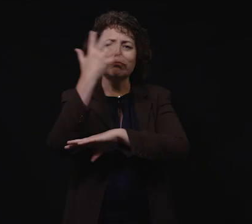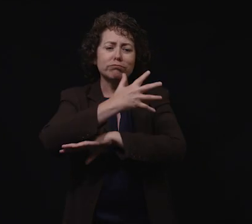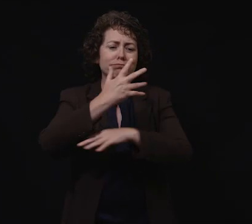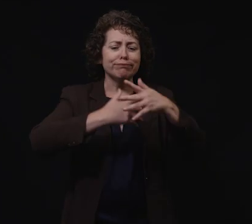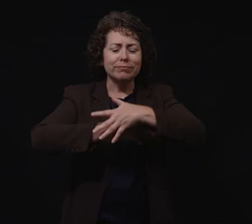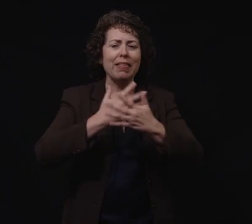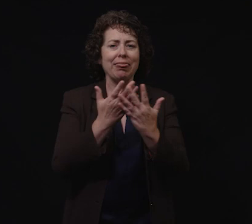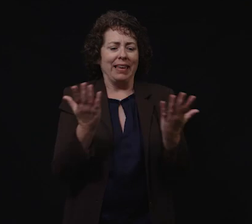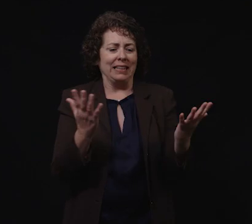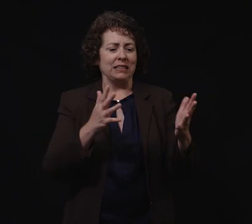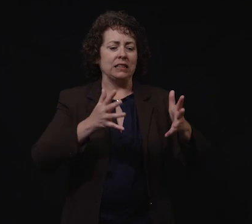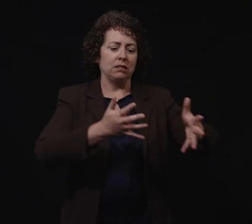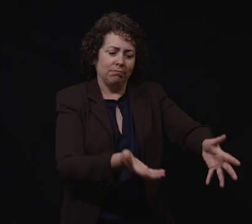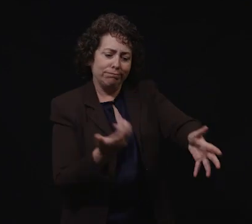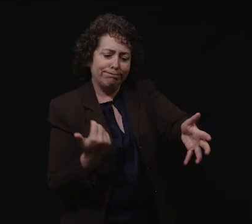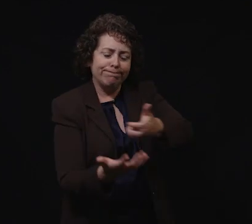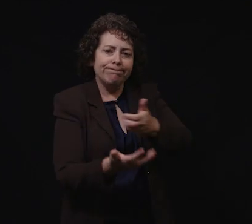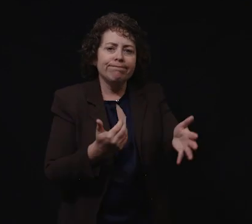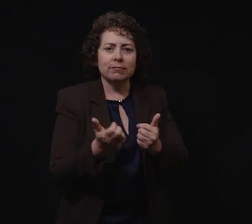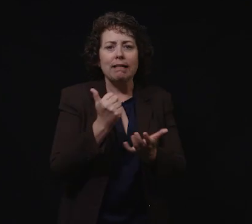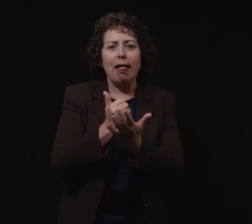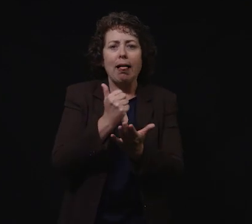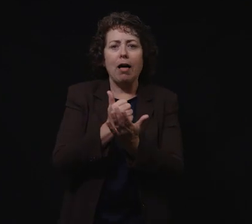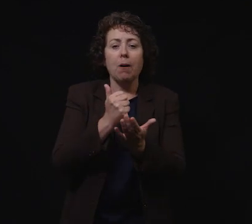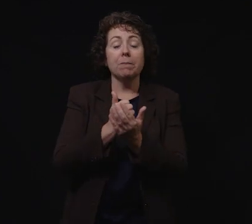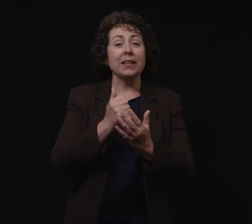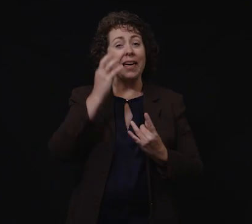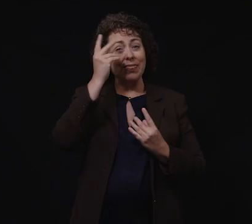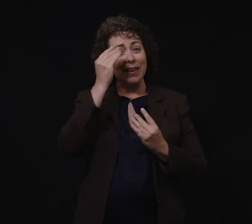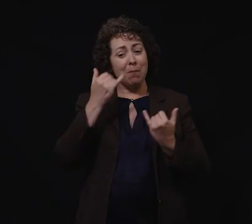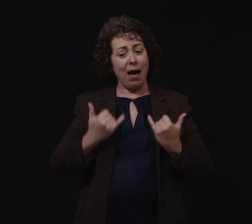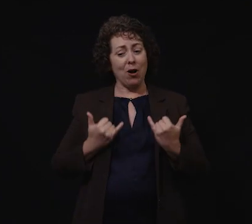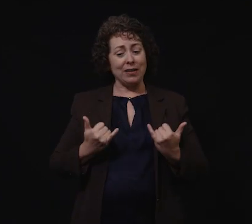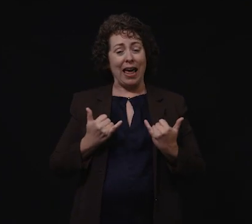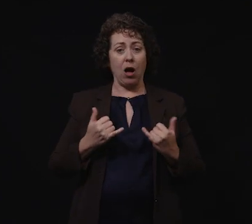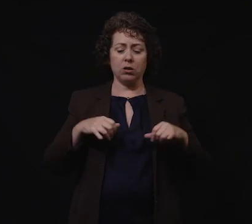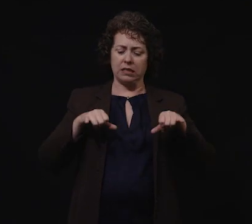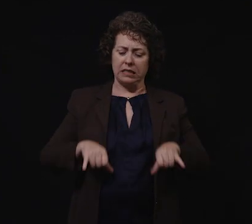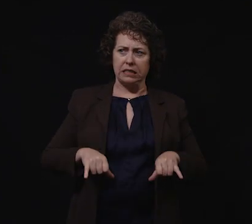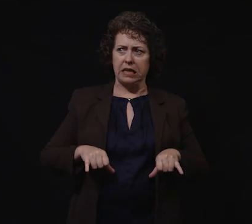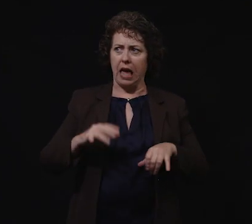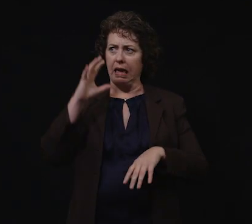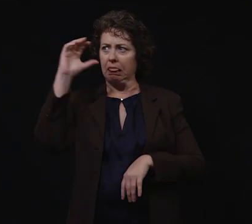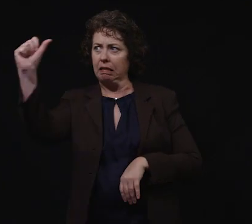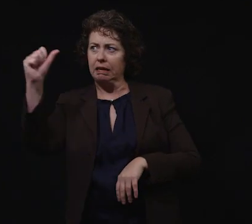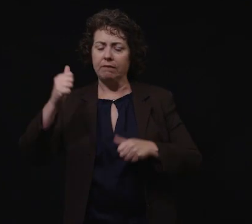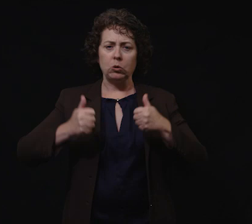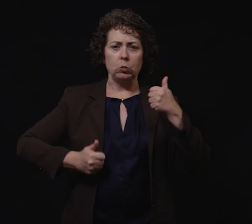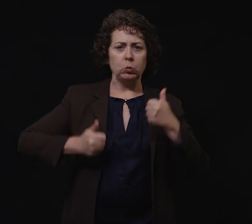Please start thinking now about staying or going It's bright sunny day make your plan today